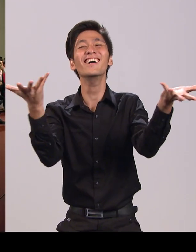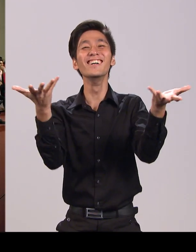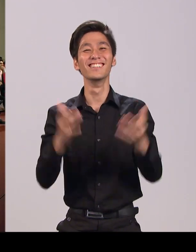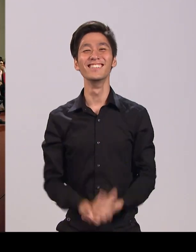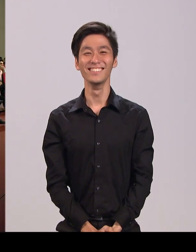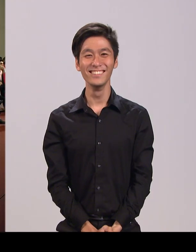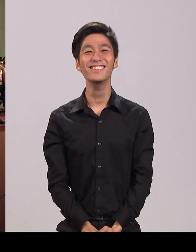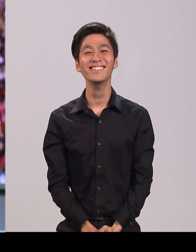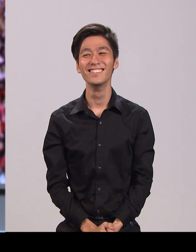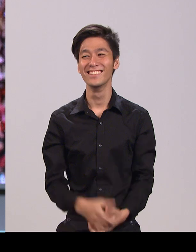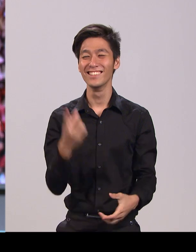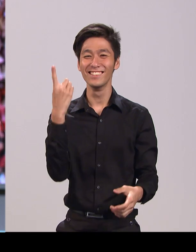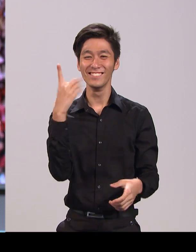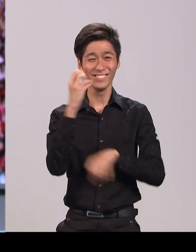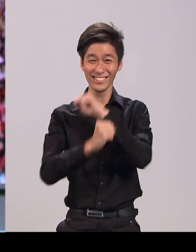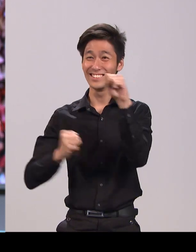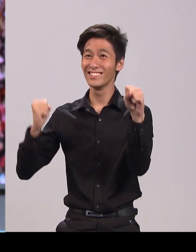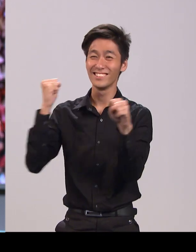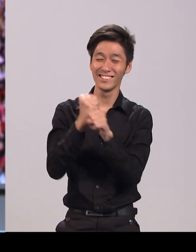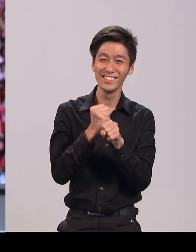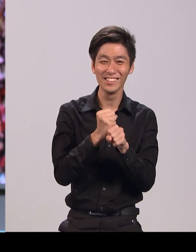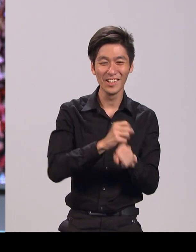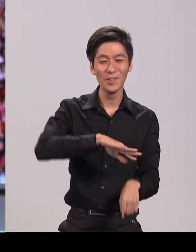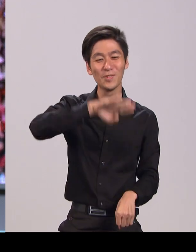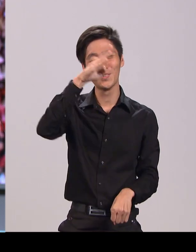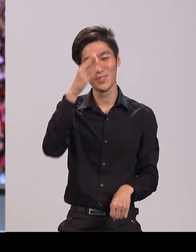In those 15 years, we went through ups and downs together.